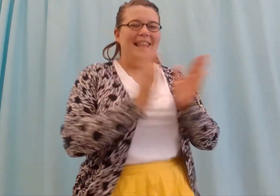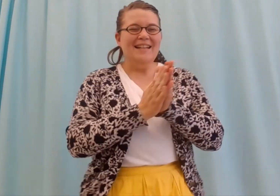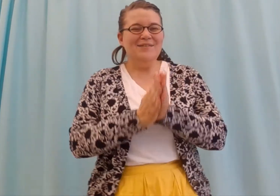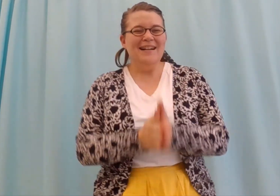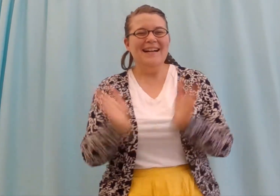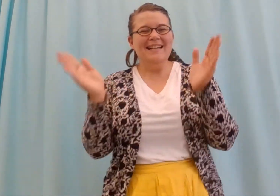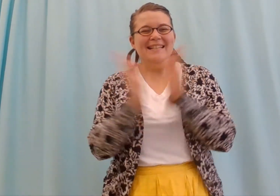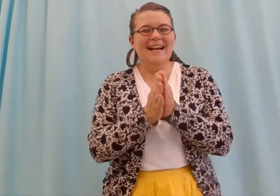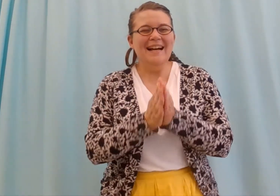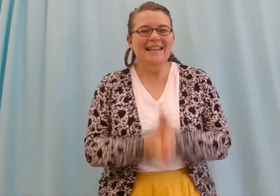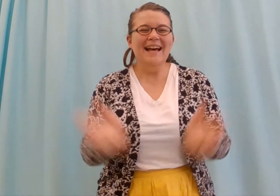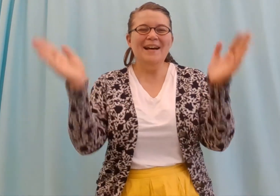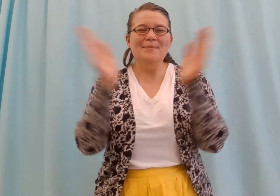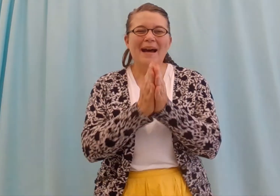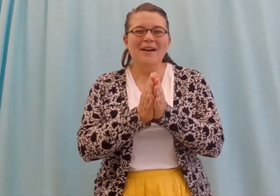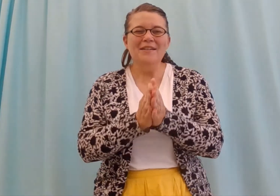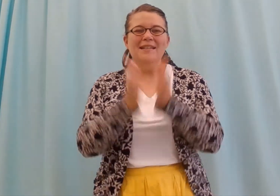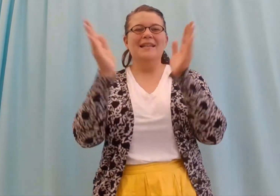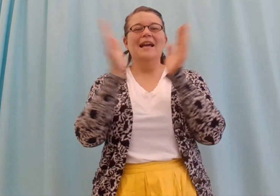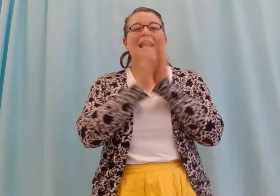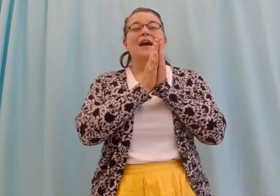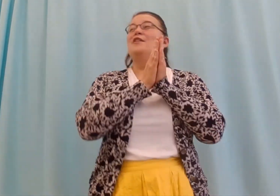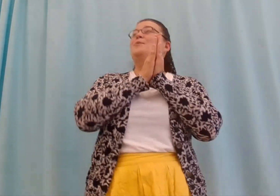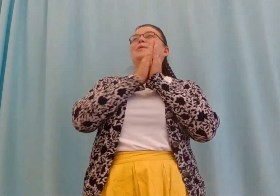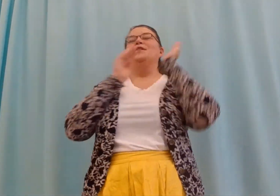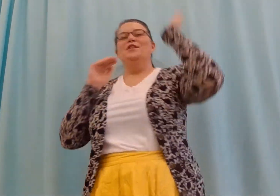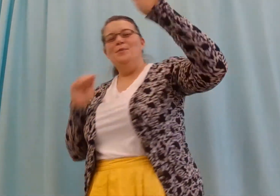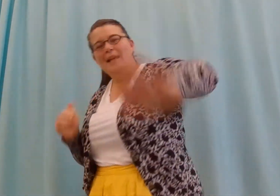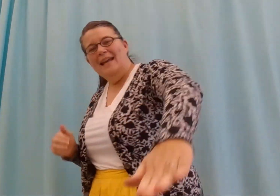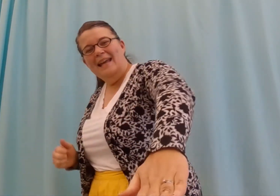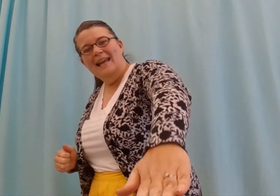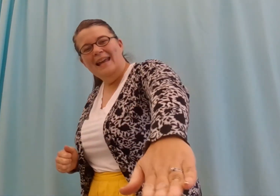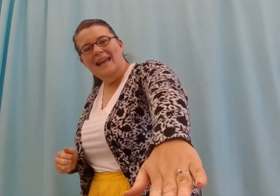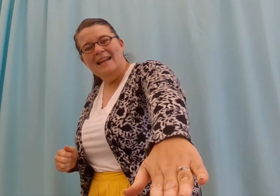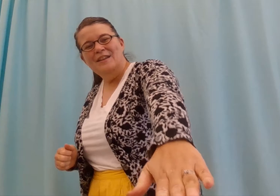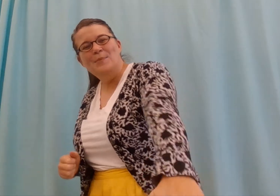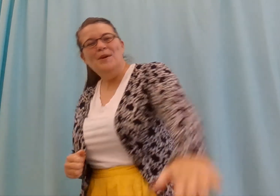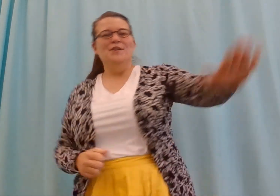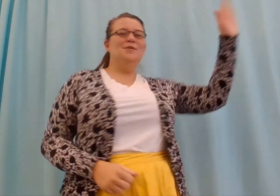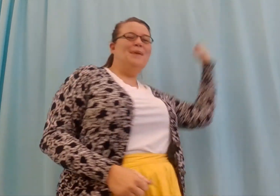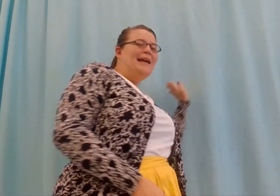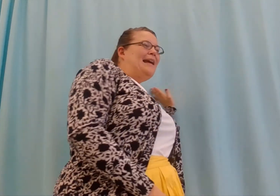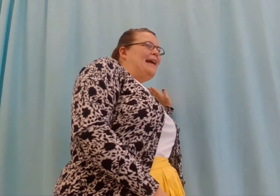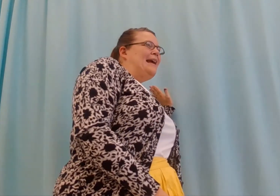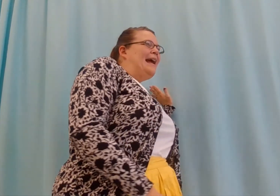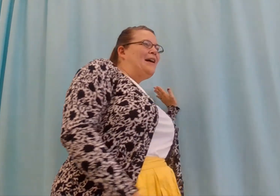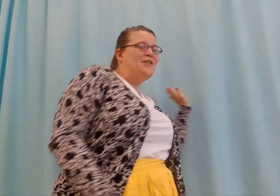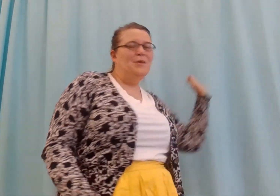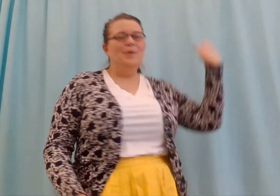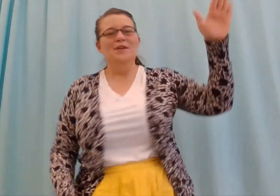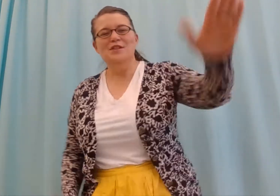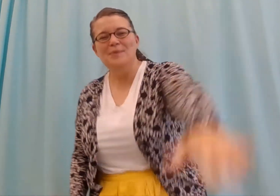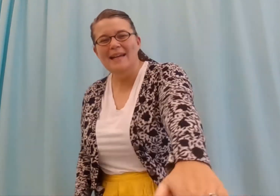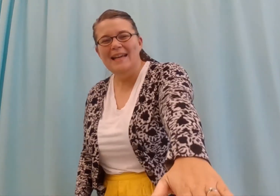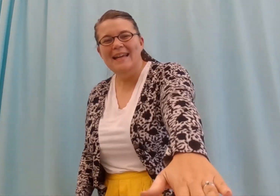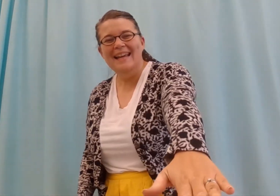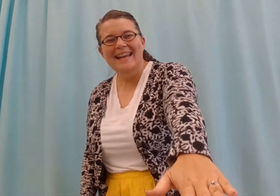That's what it's all about. You put your wing, you put your wing out, you put your wing